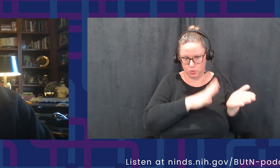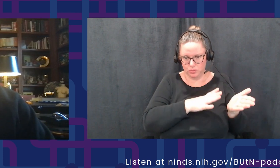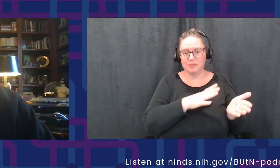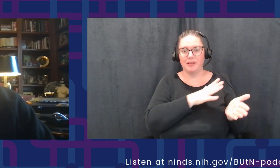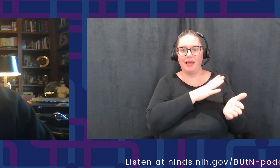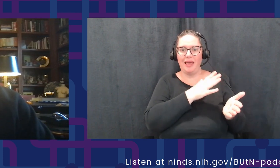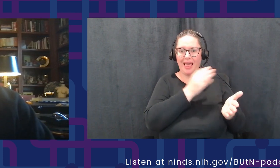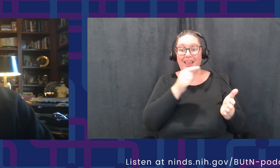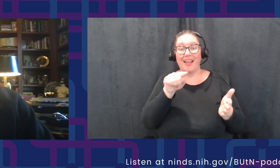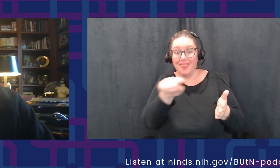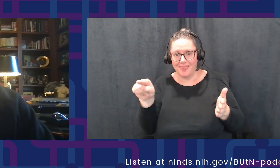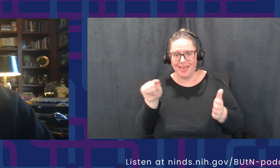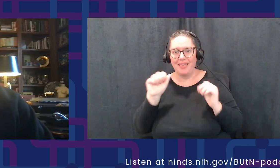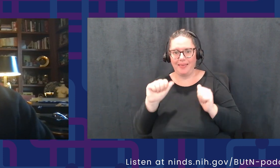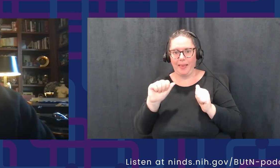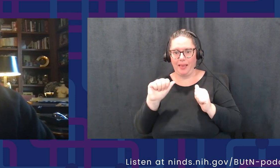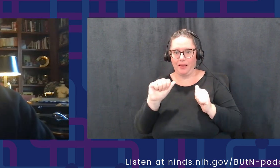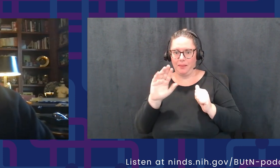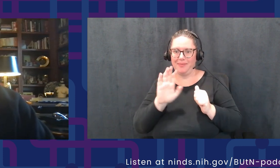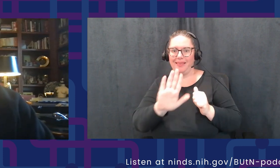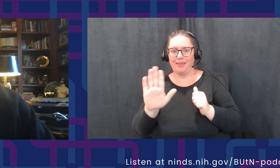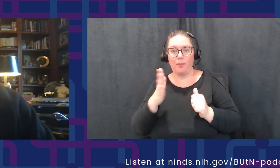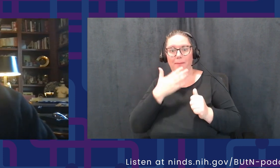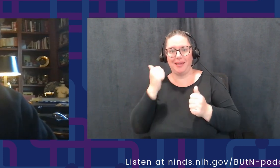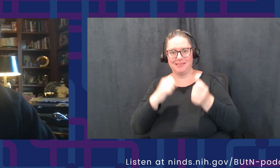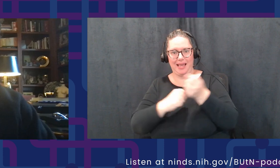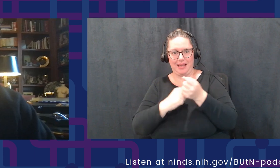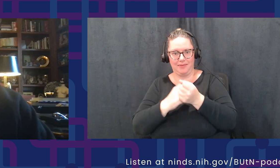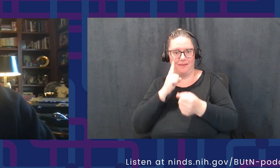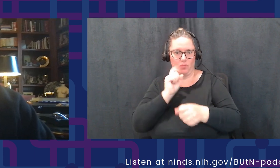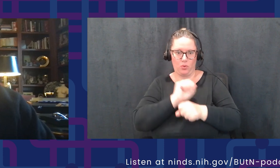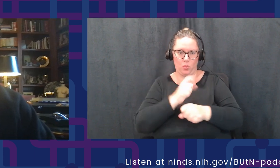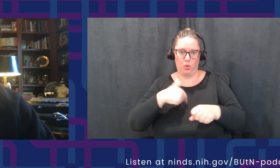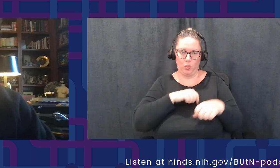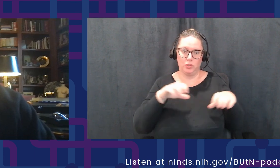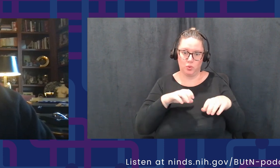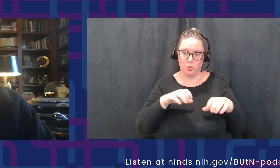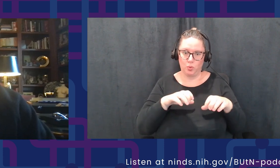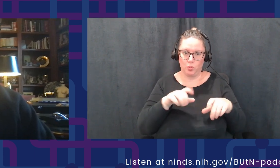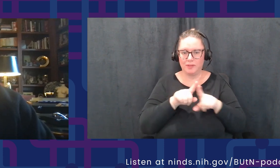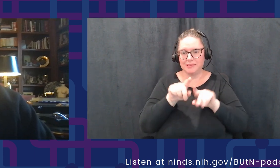themselves can be the best advocates for the work that we do as scientists.